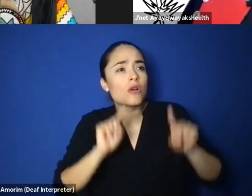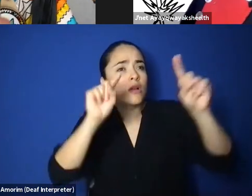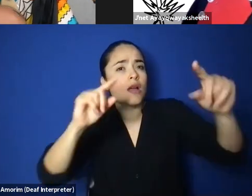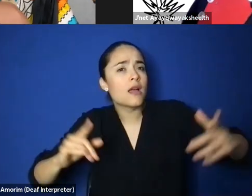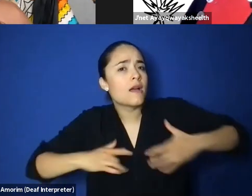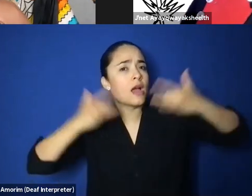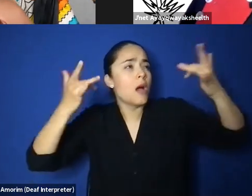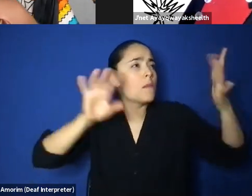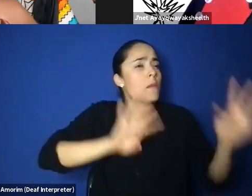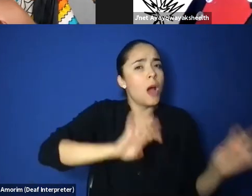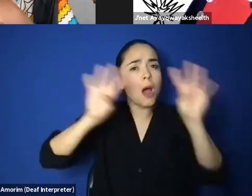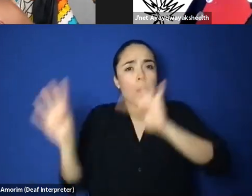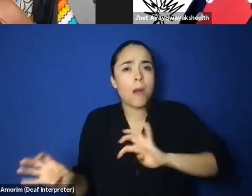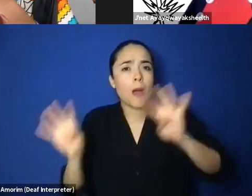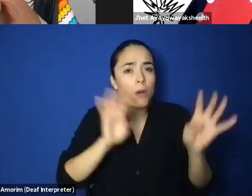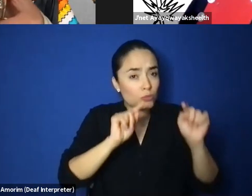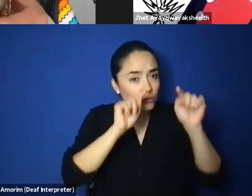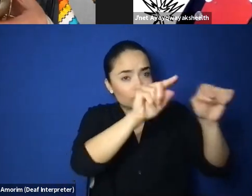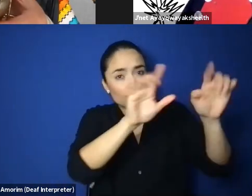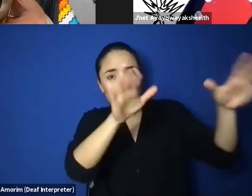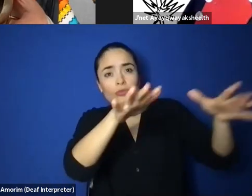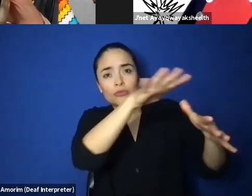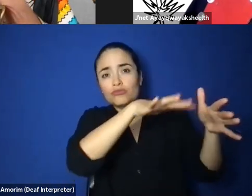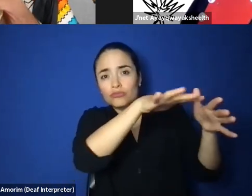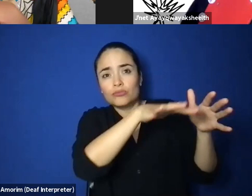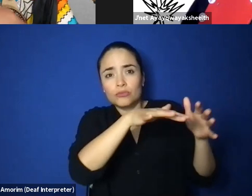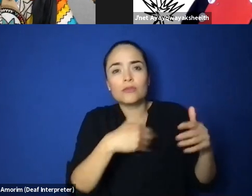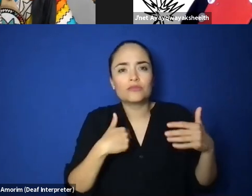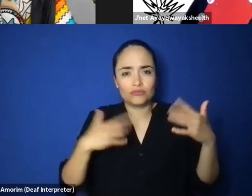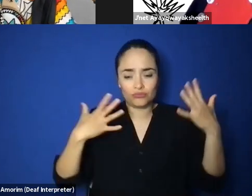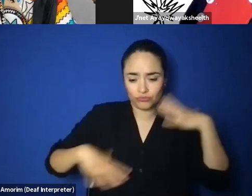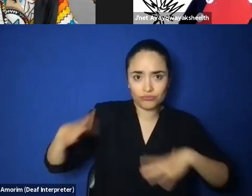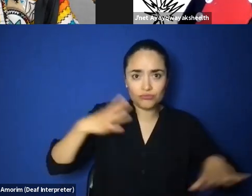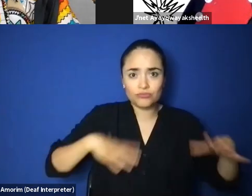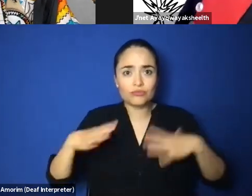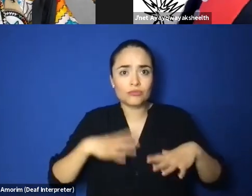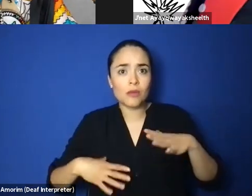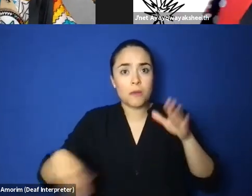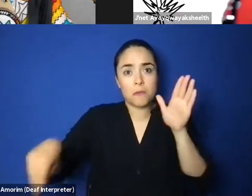And the reason why we wear those, just as it's for function, it's so that